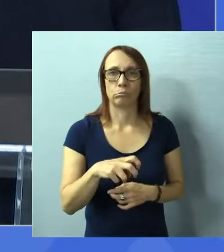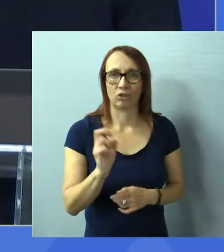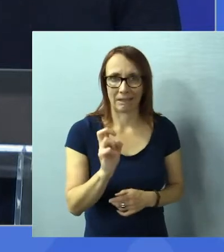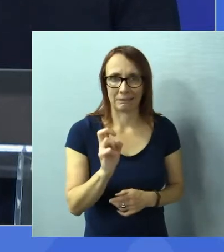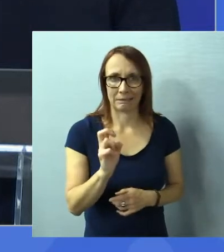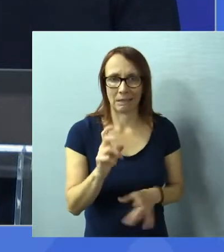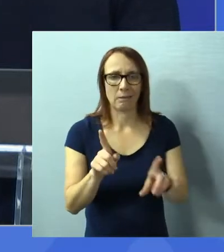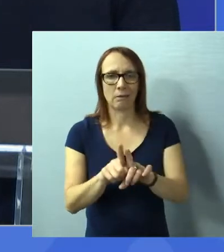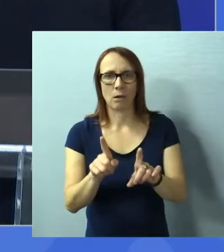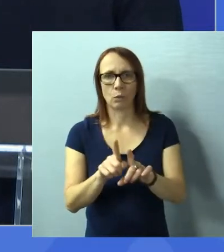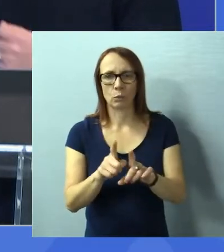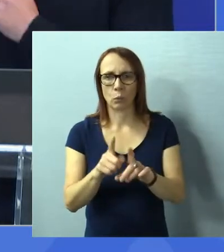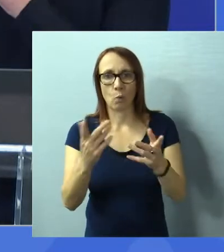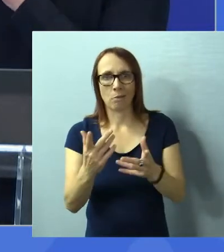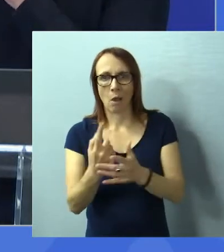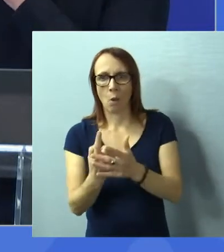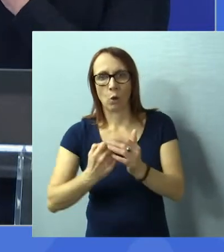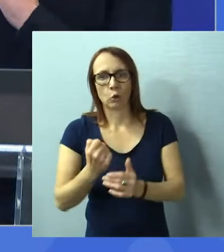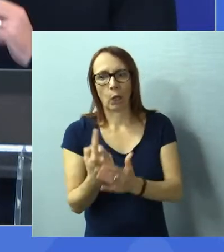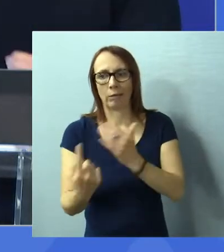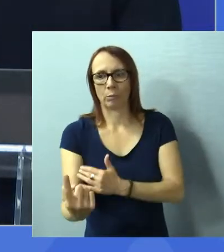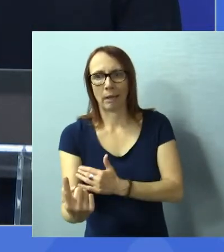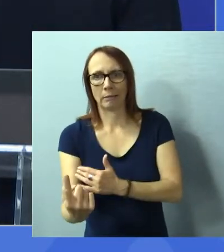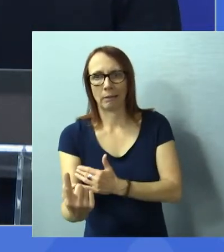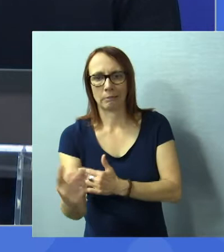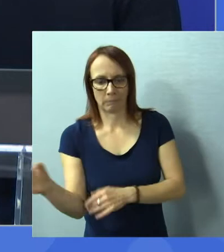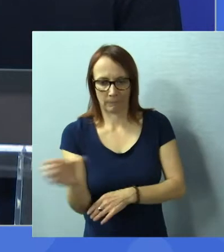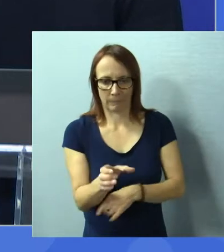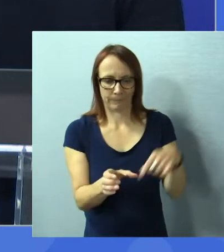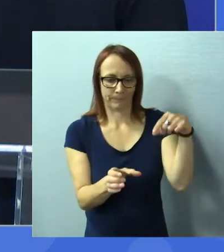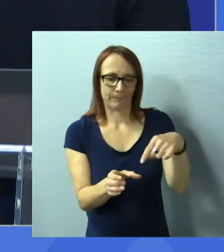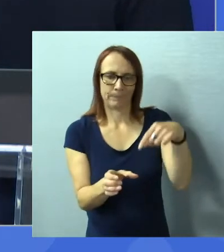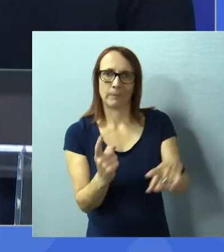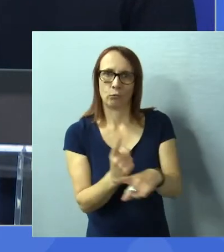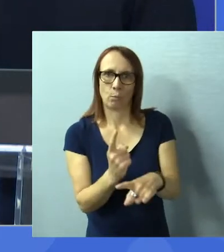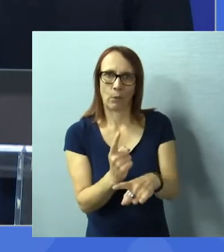independence back onto the political agenda and then thawed west-allen to